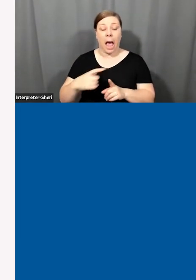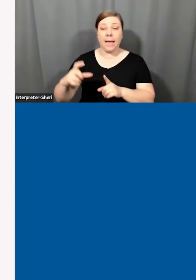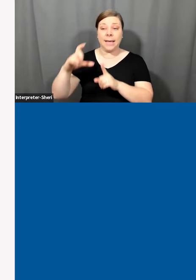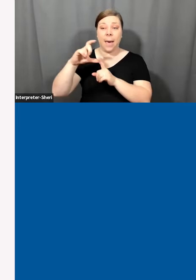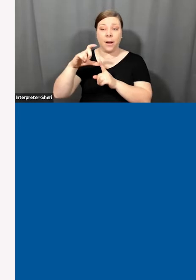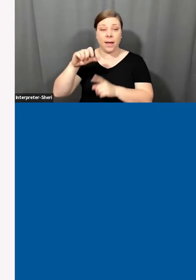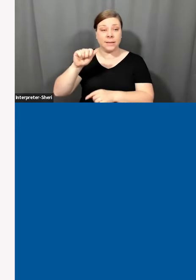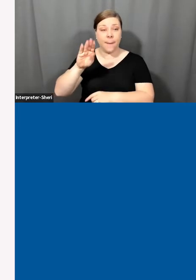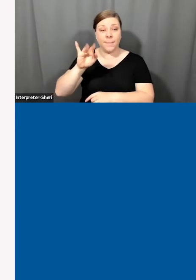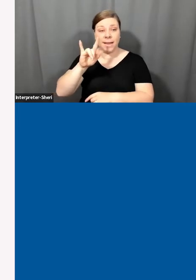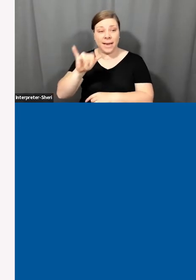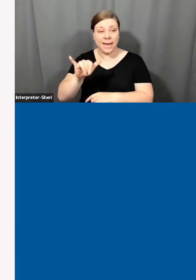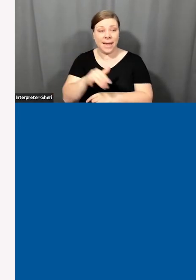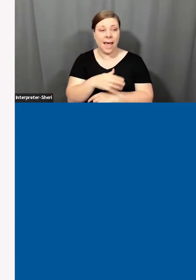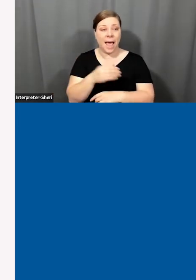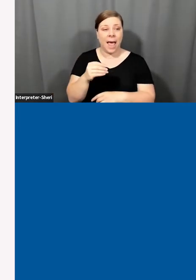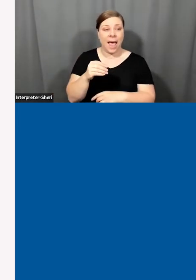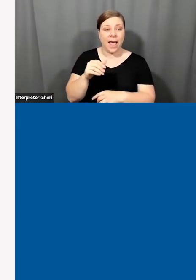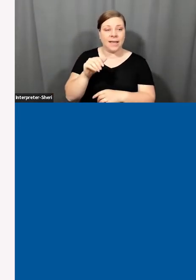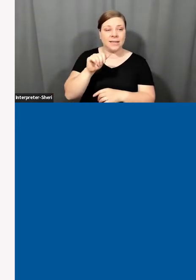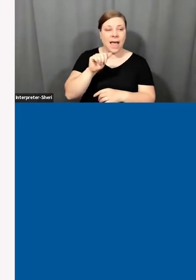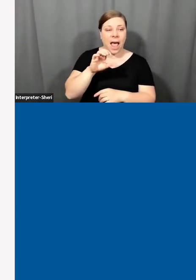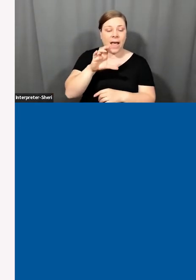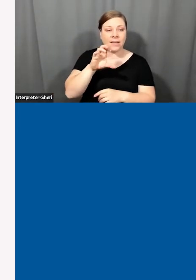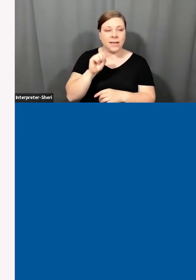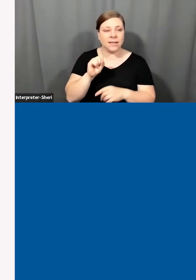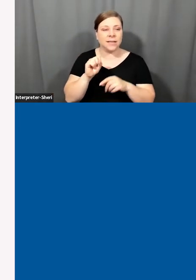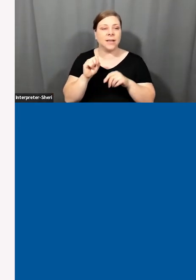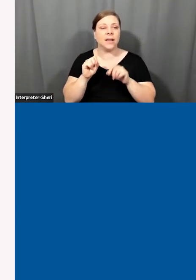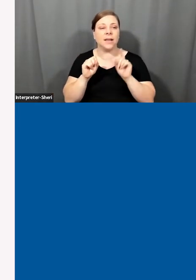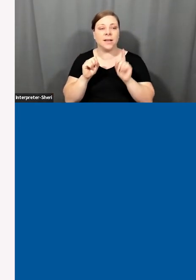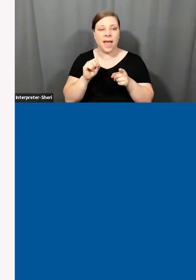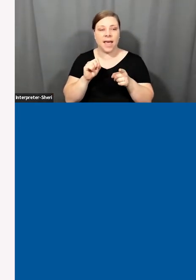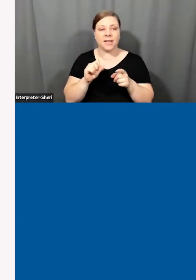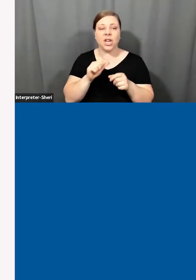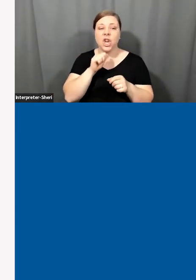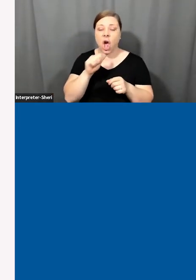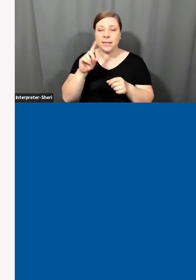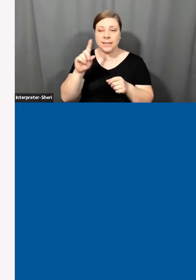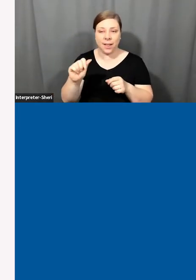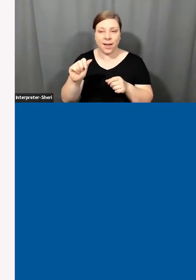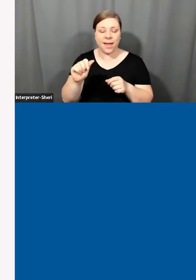and ability not disability here in the example because I find it dehumanizing.